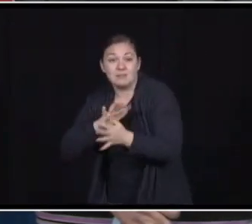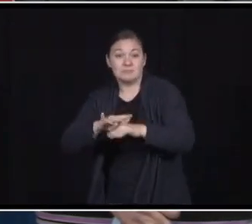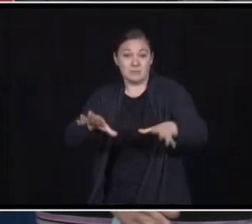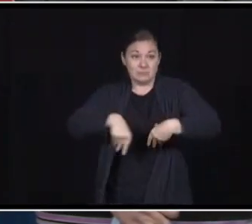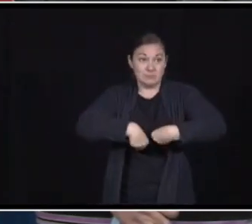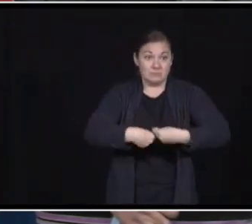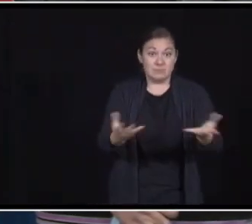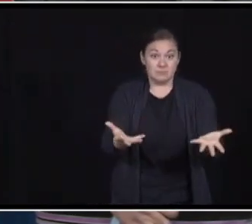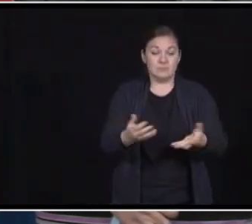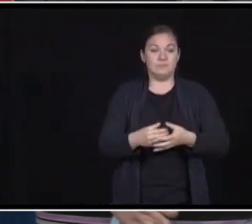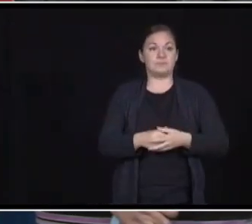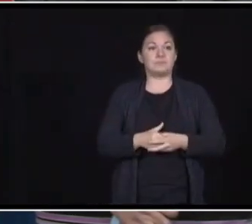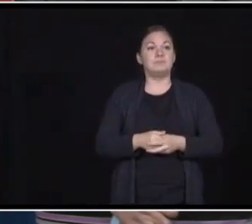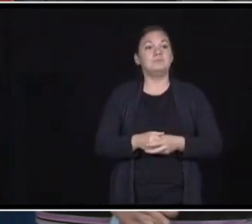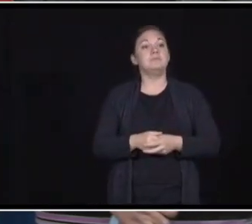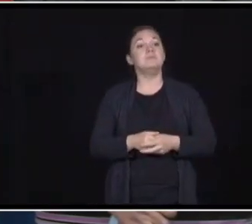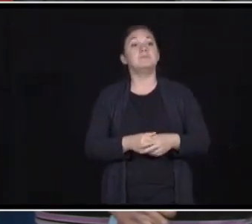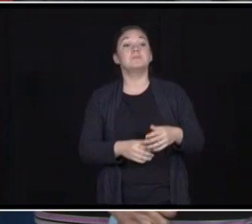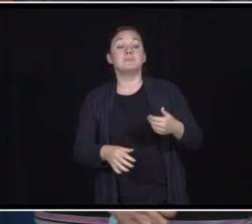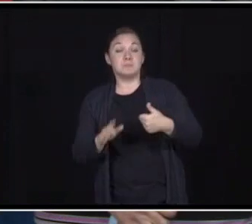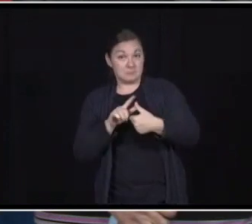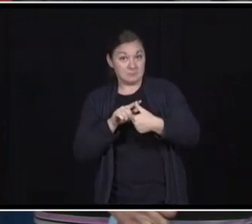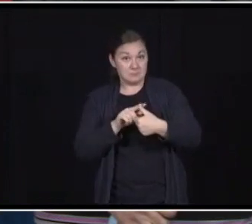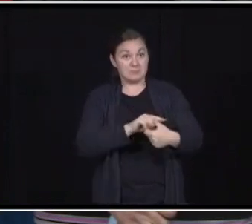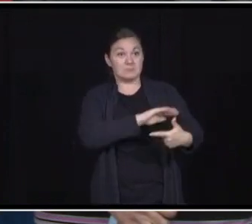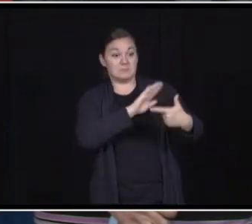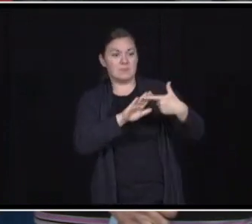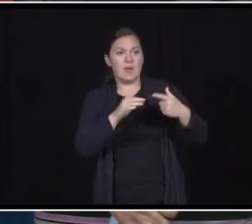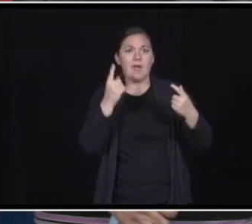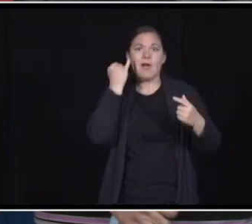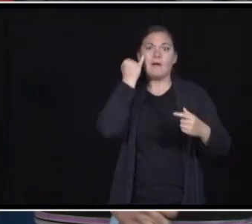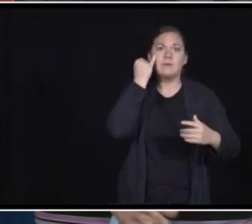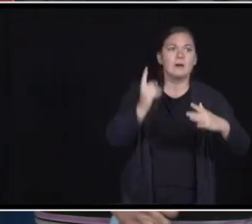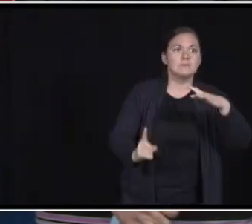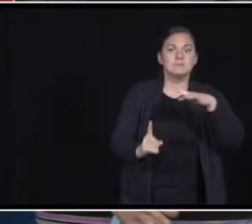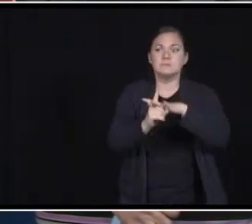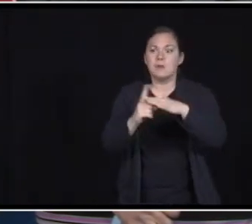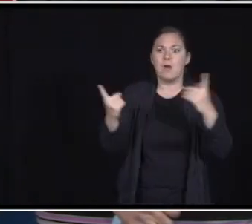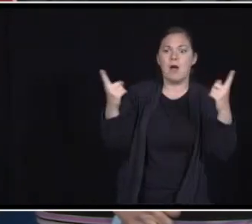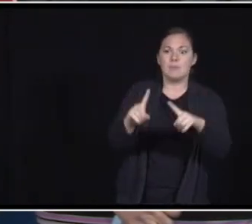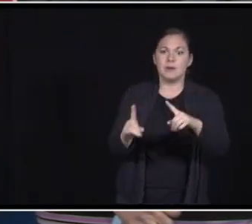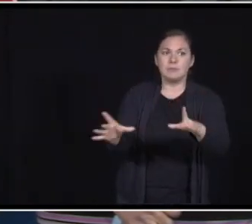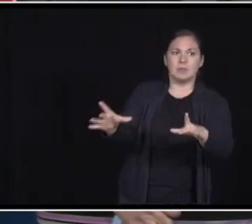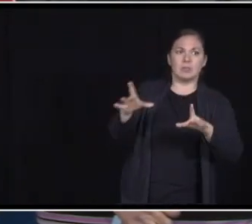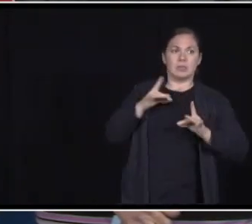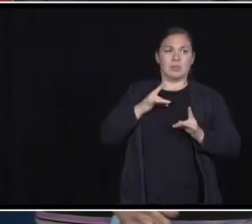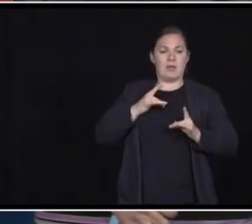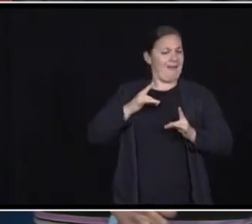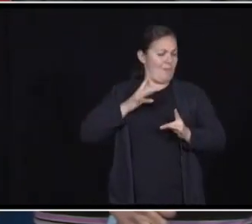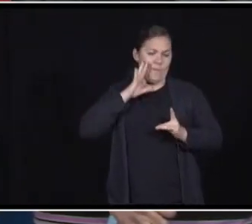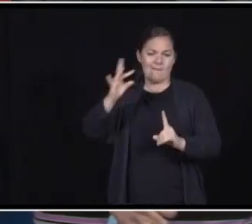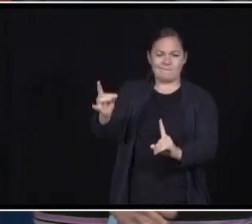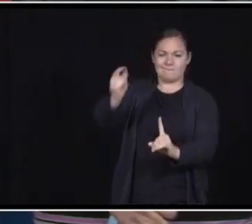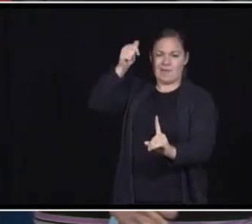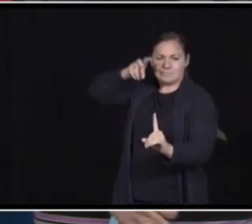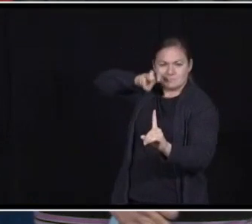Over 150 EA's and 92 meant to health workers are new in our schools. In over 120,000 new devices have been